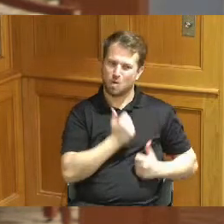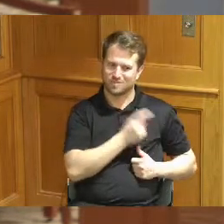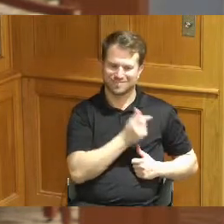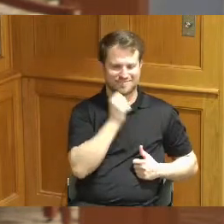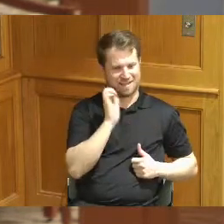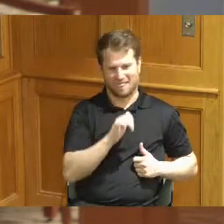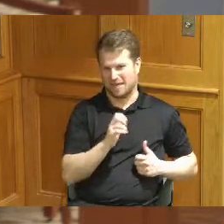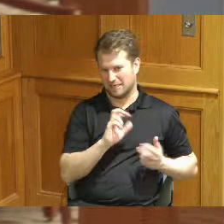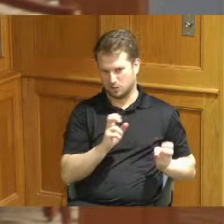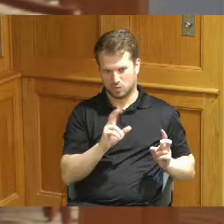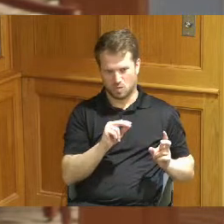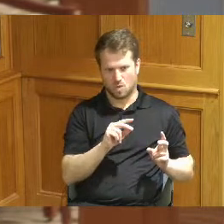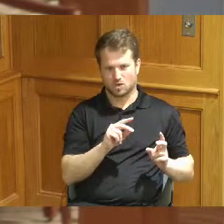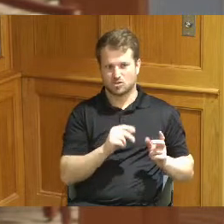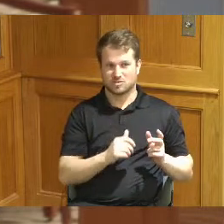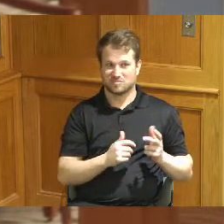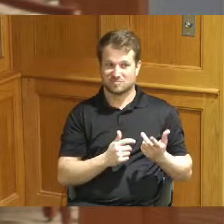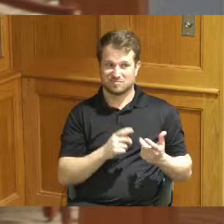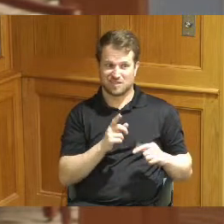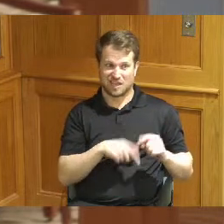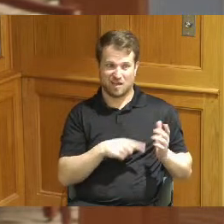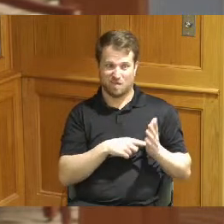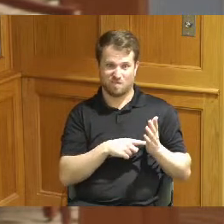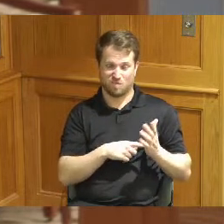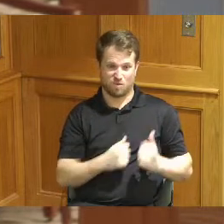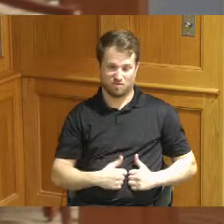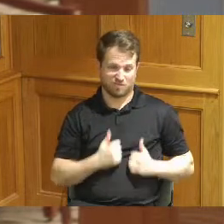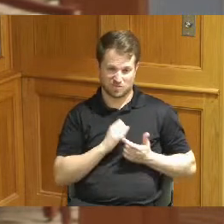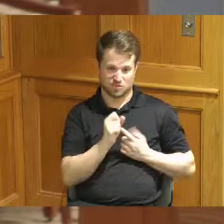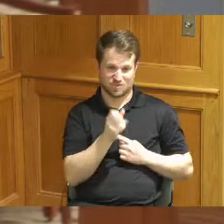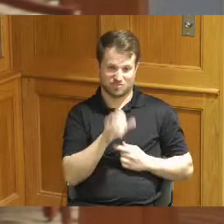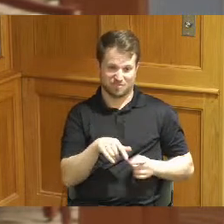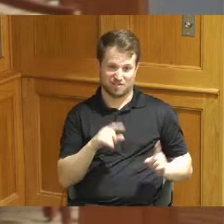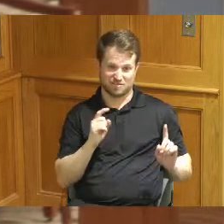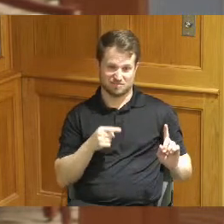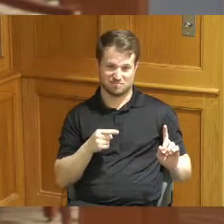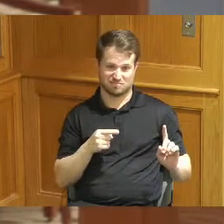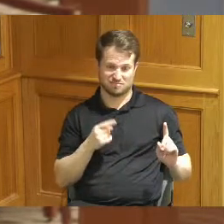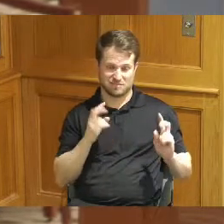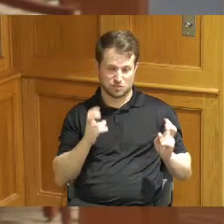homelessness is the lack of affordable housing I think that would be a great idea the we've looked